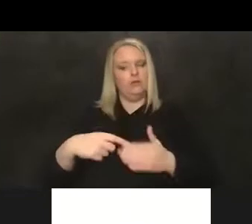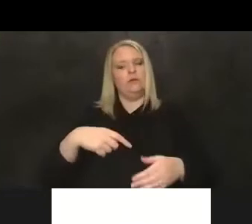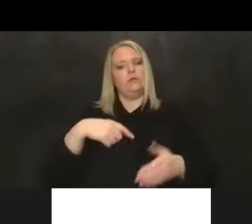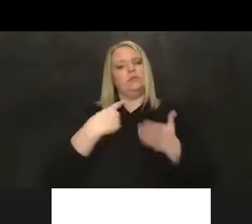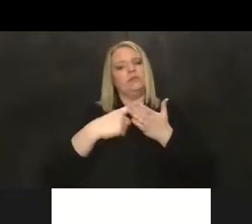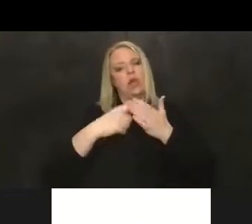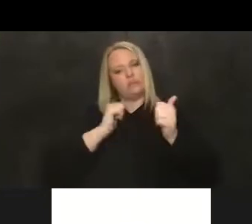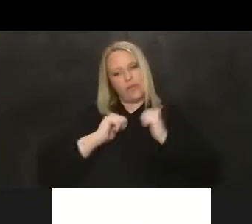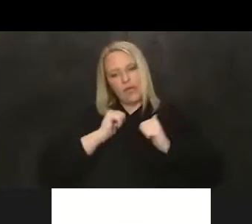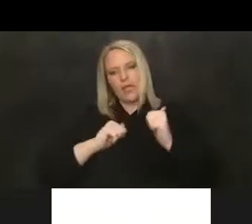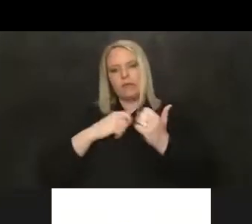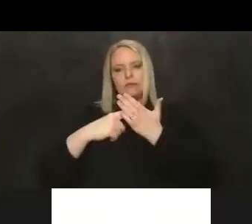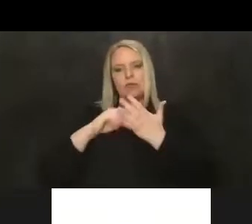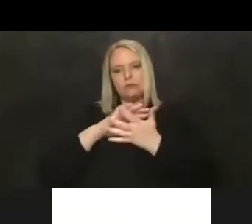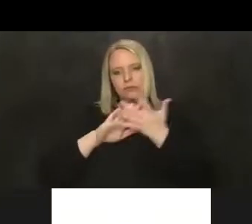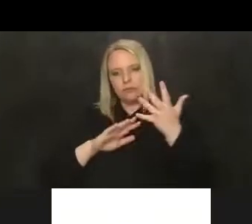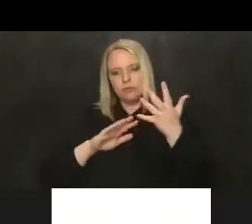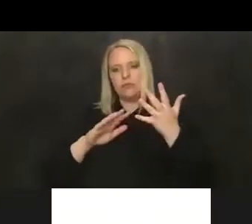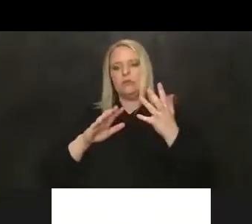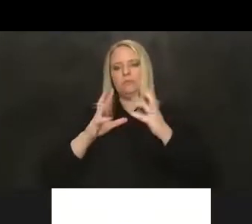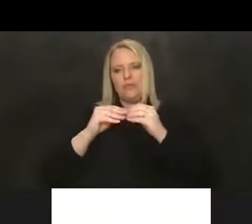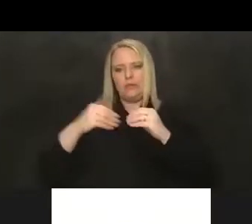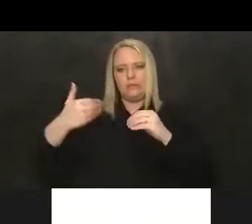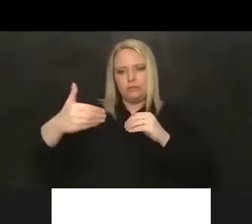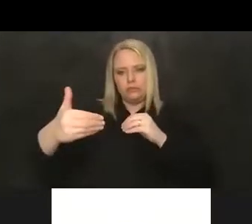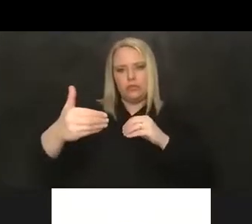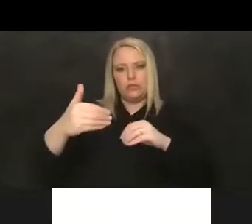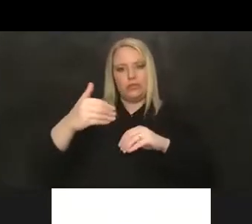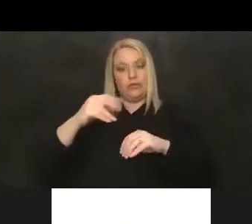you know, just get to know you meetings, and it wasn't until the second meeting where I realized